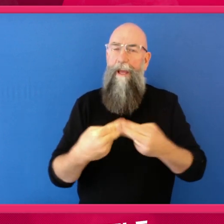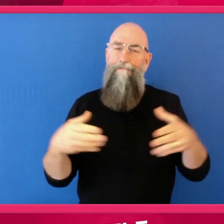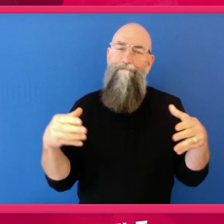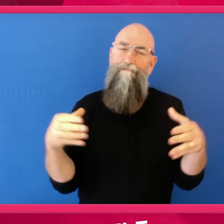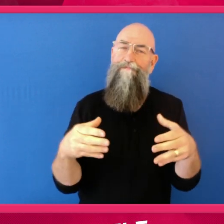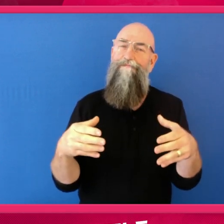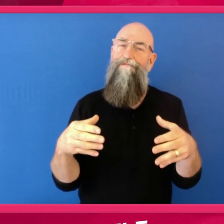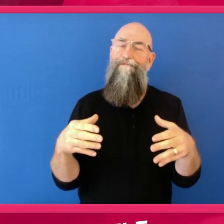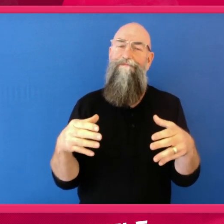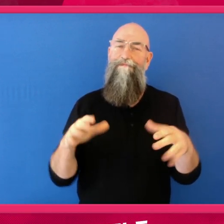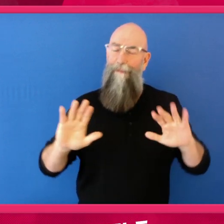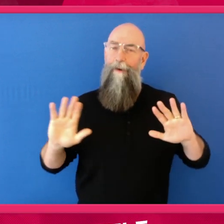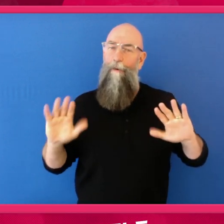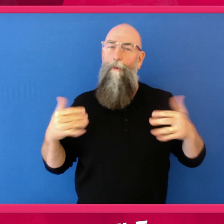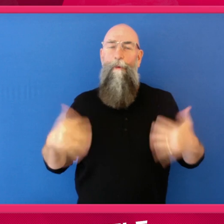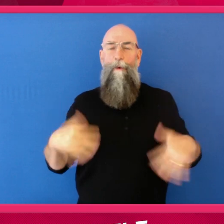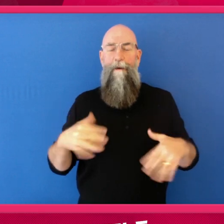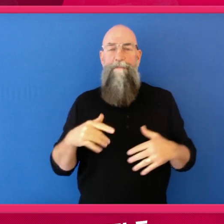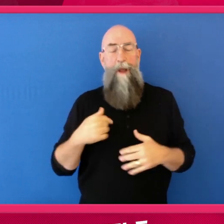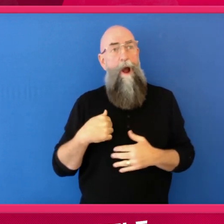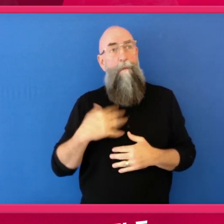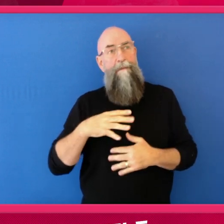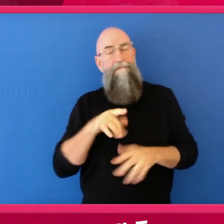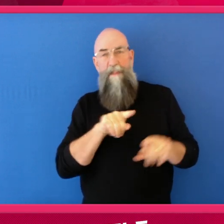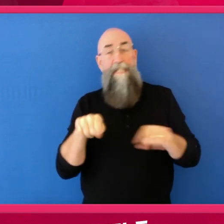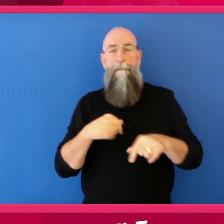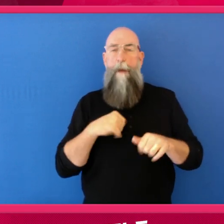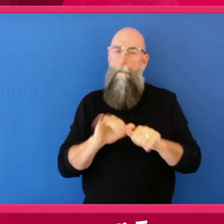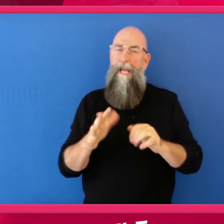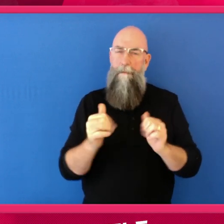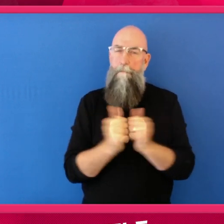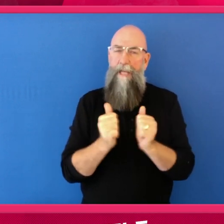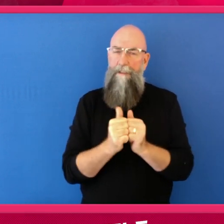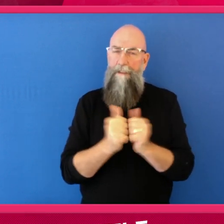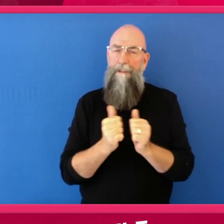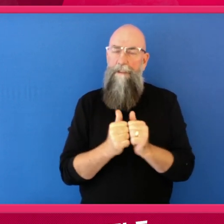really like these guys are my best mates and like, I'd go to the ends of the world for